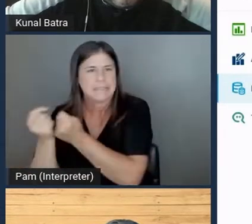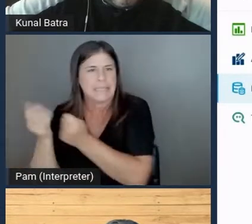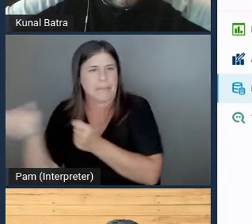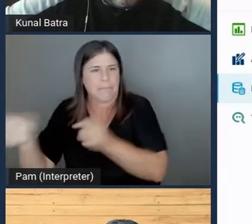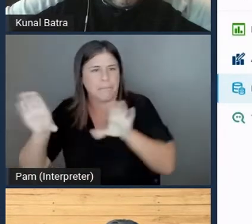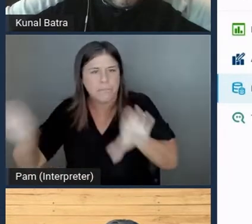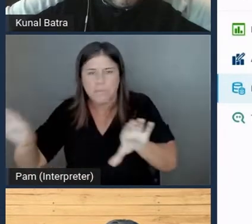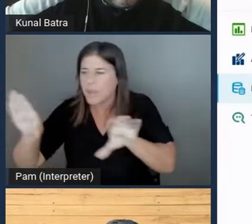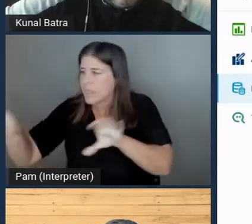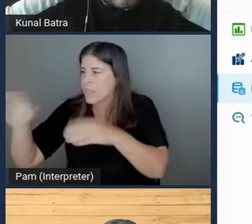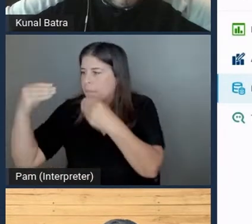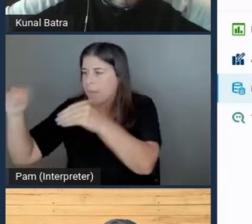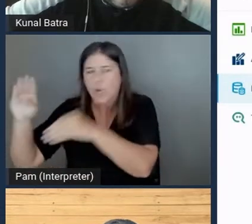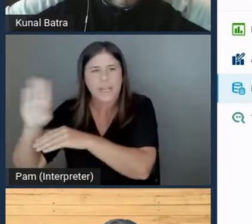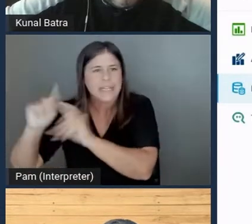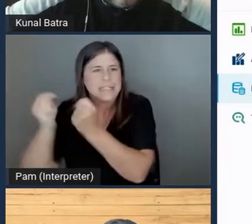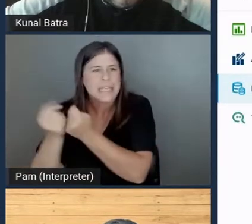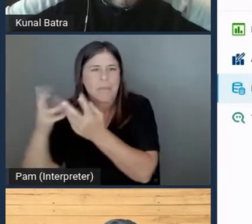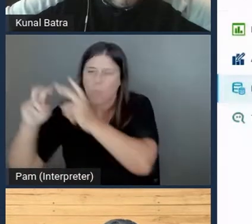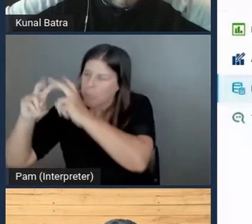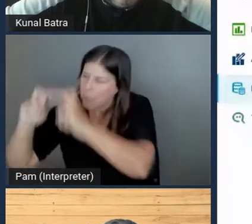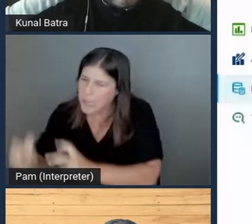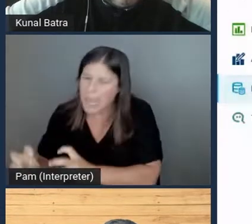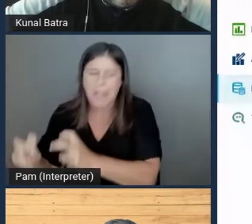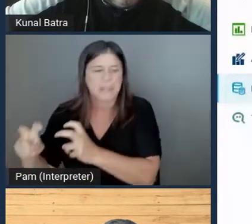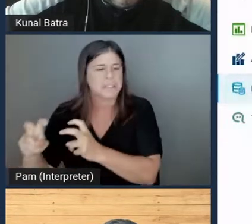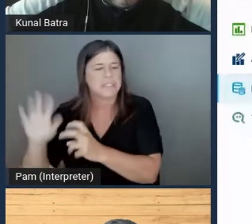wants to do analysis about their campaign.